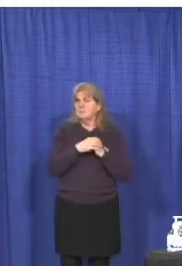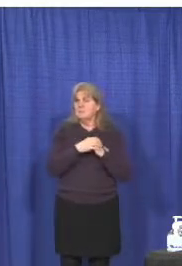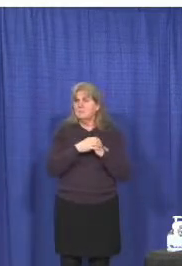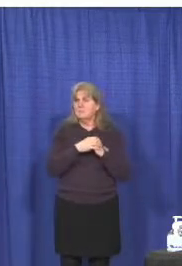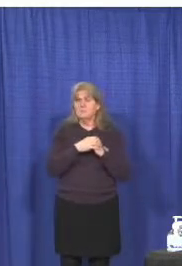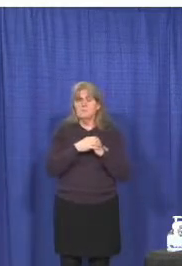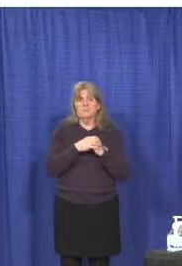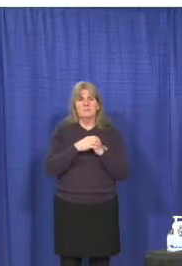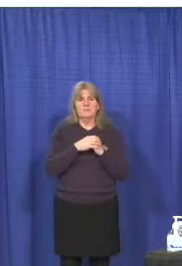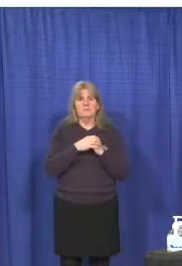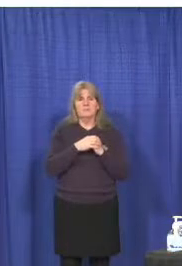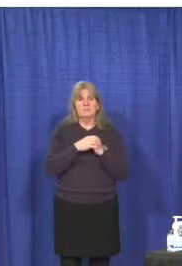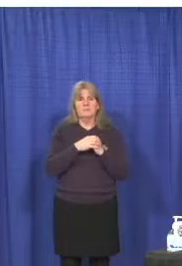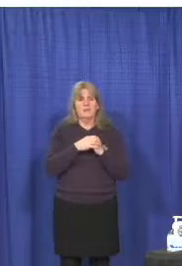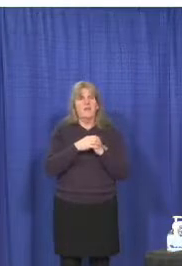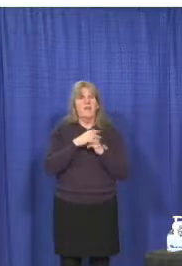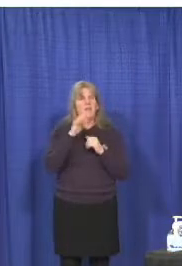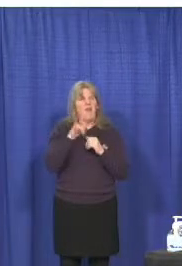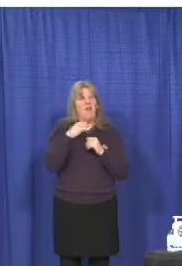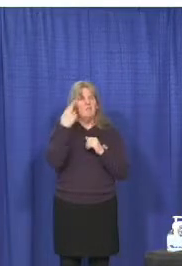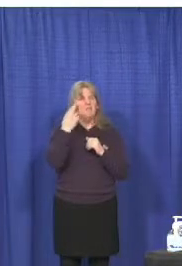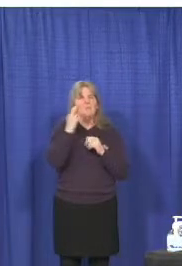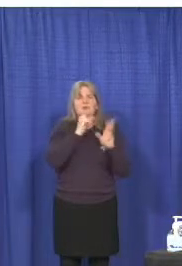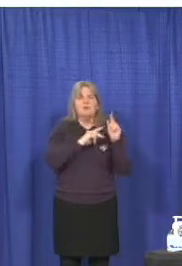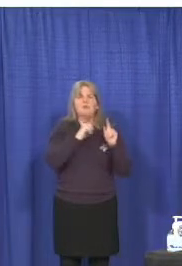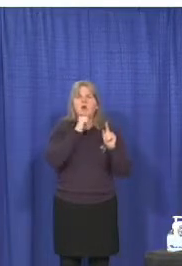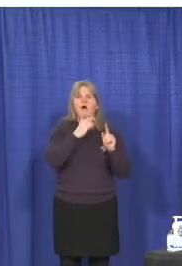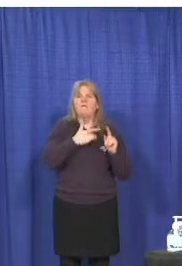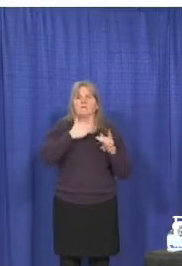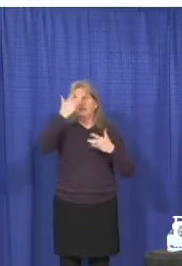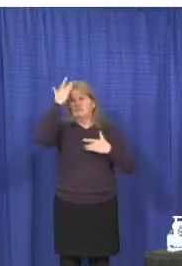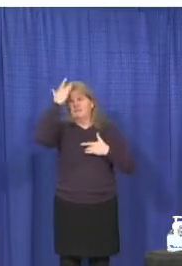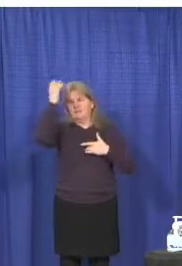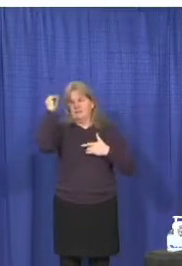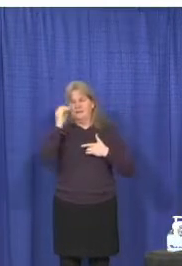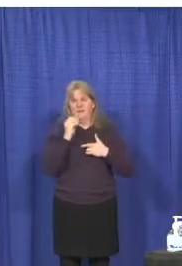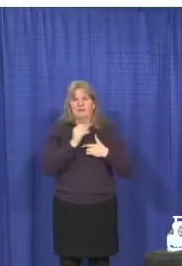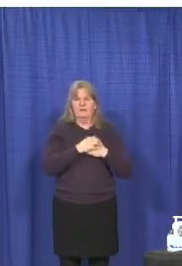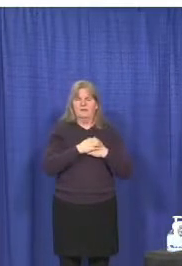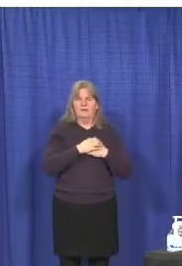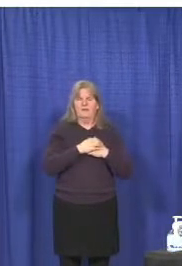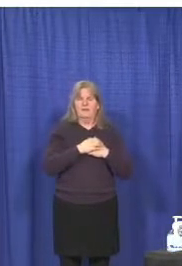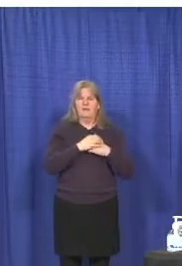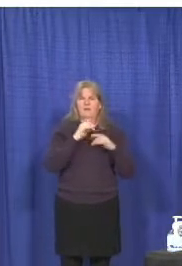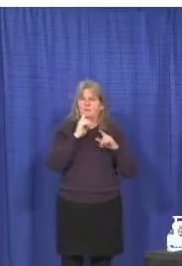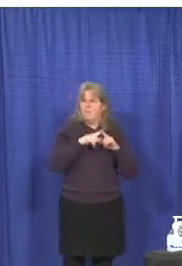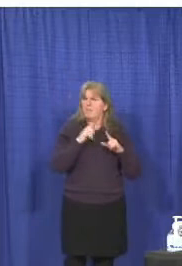and I'm talking here about asymptomatic testing. It might in the future play a